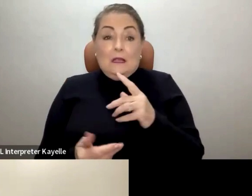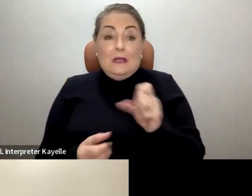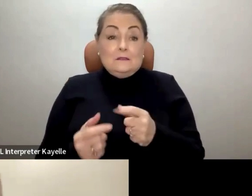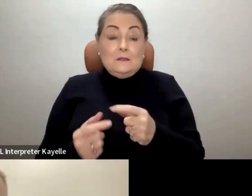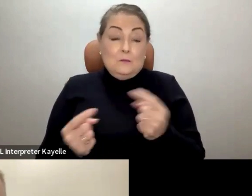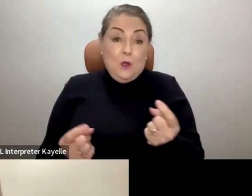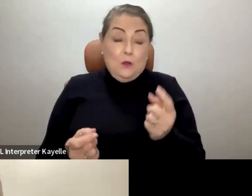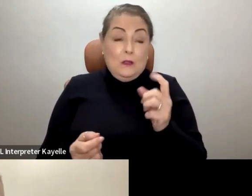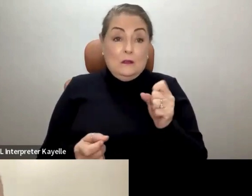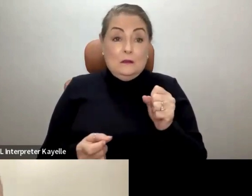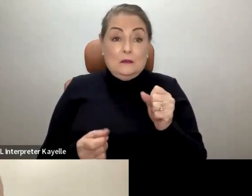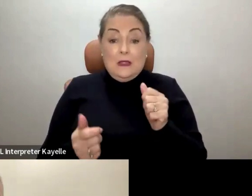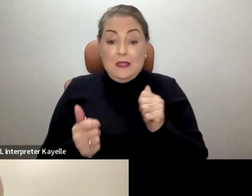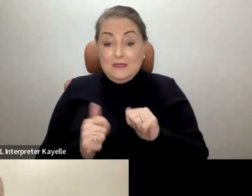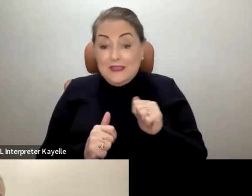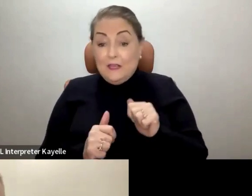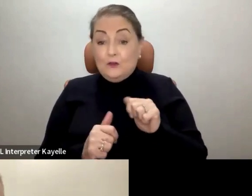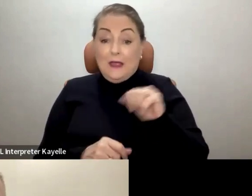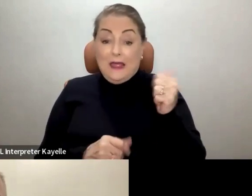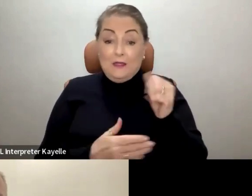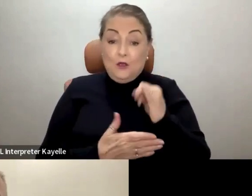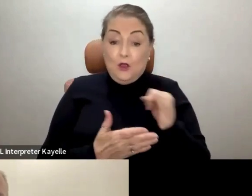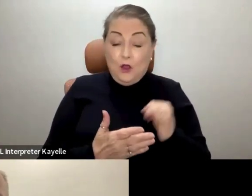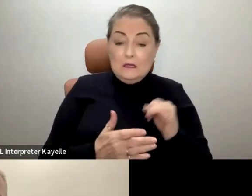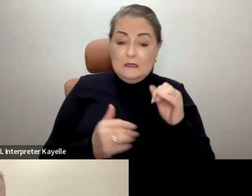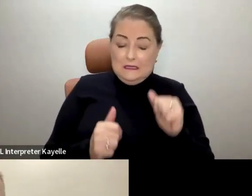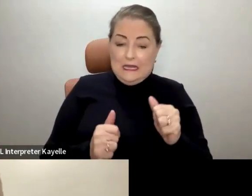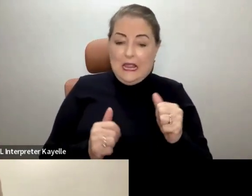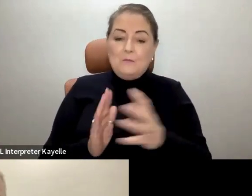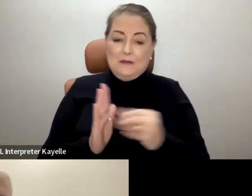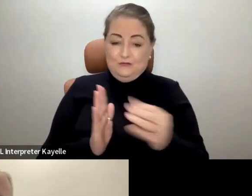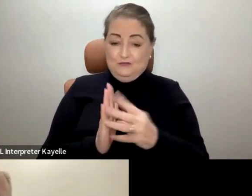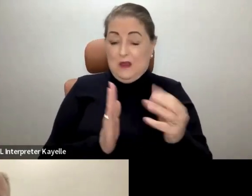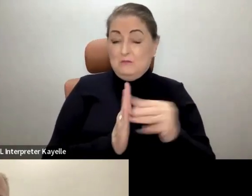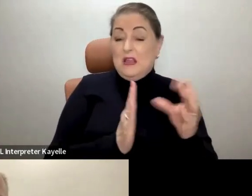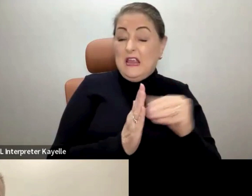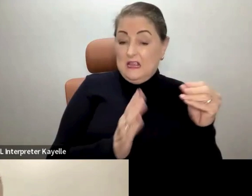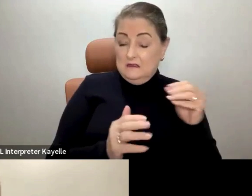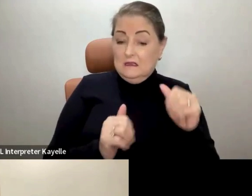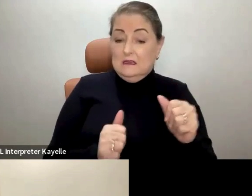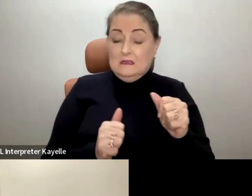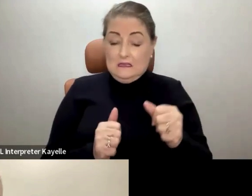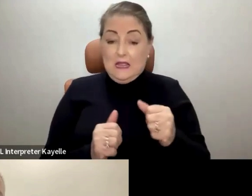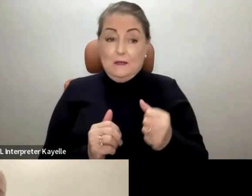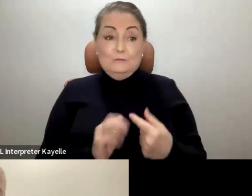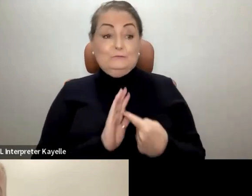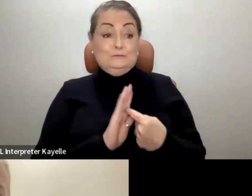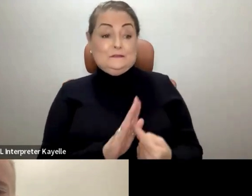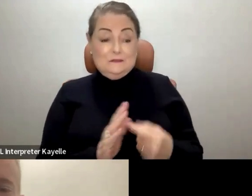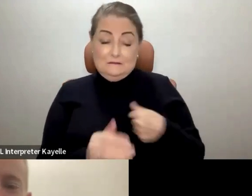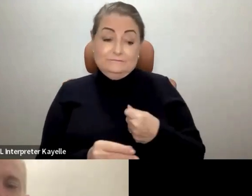to theater or other art forms. It can be replicated everywhere and can be just presented, we can send the file and it's that